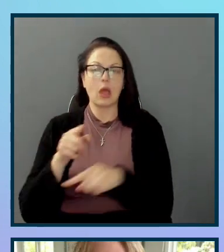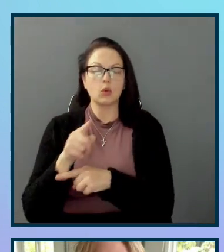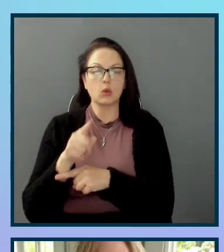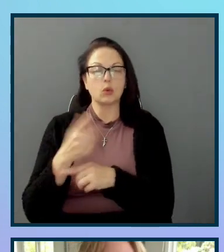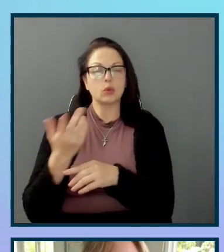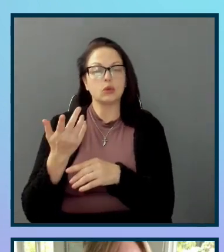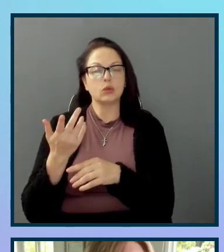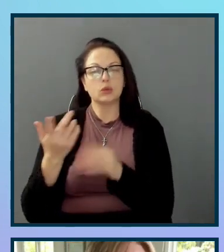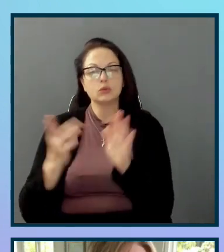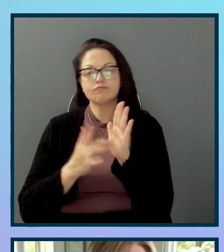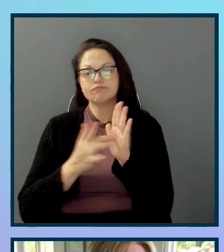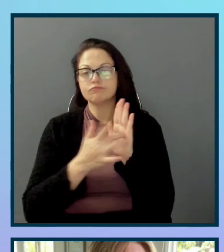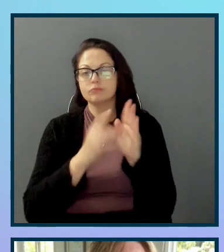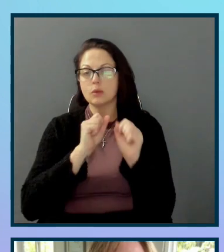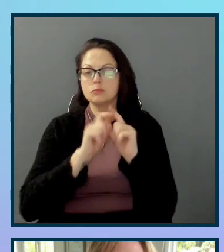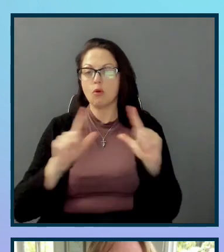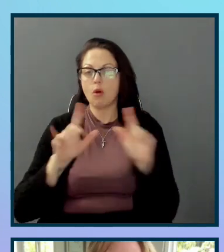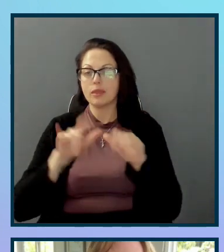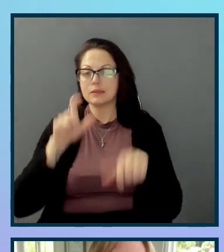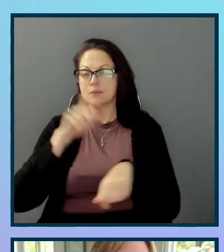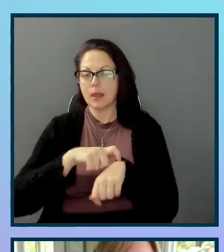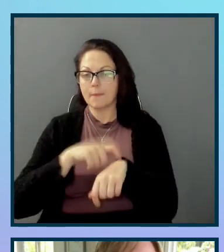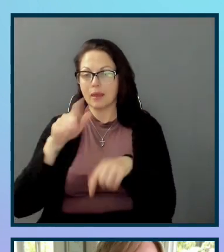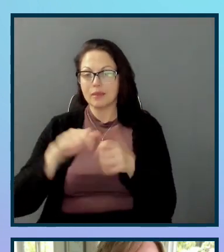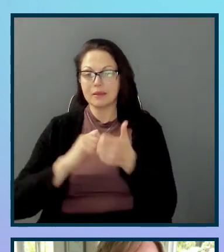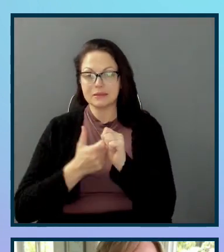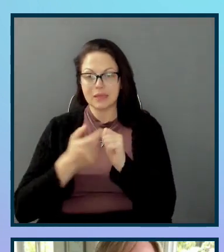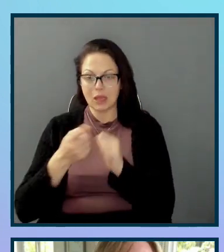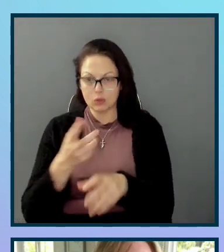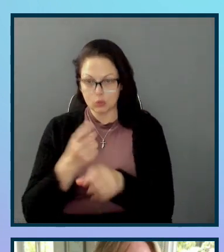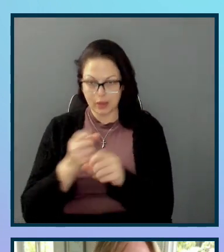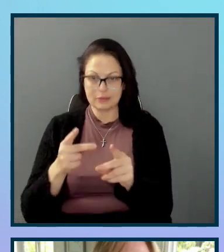at the same time, okay? This is how you get to speed.